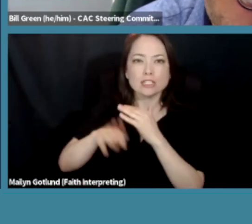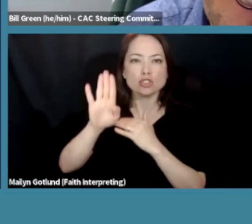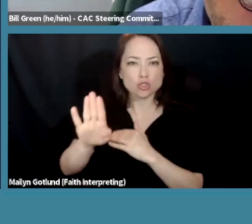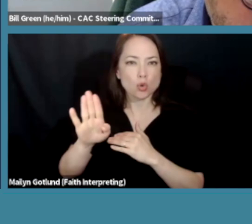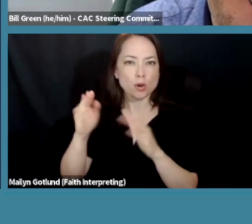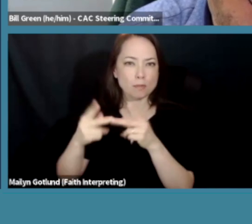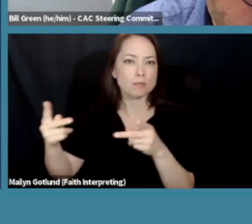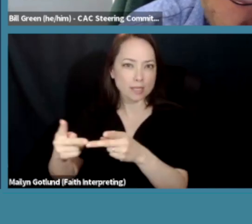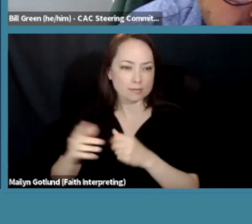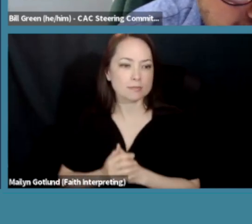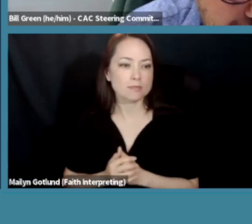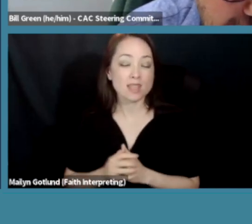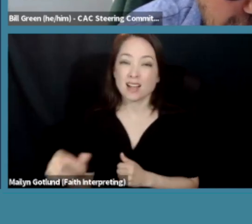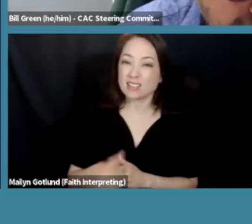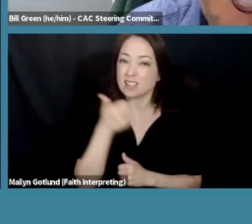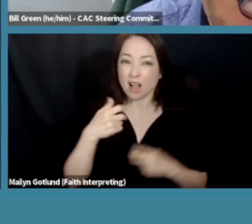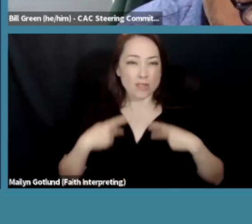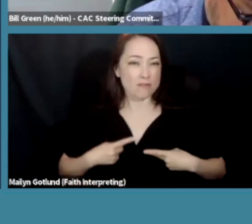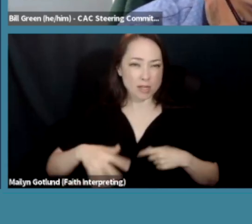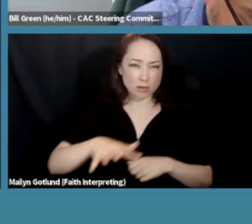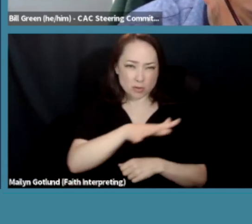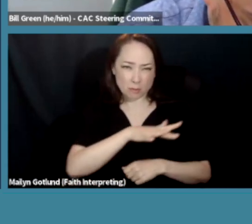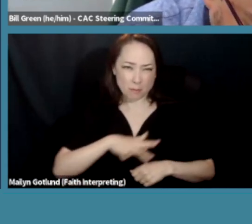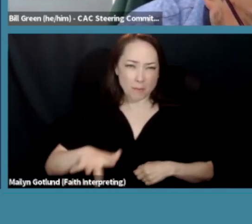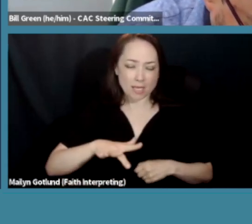And then any other physical space interacted with your guests.